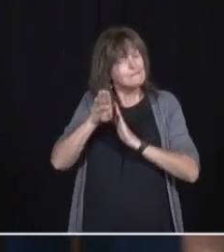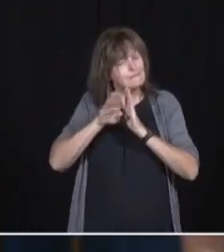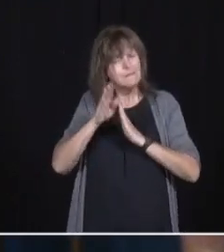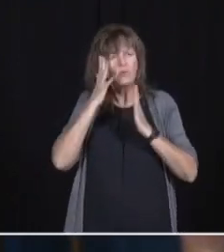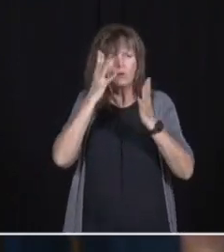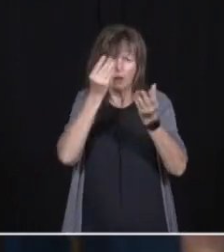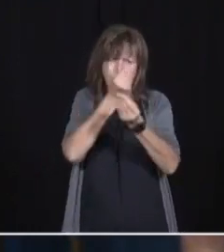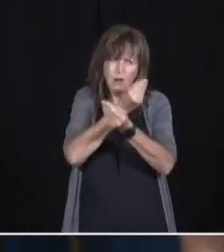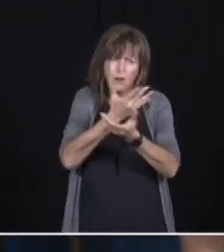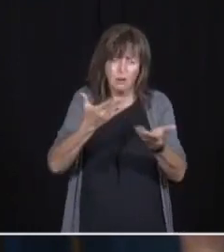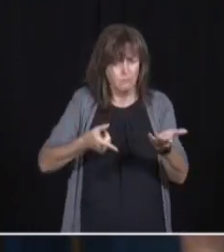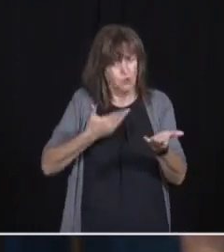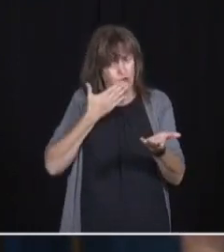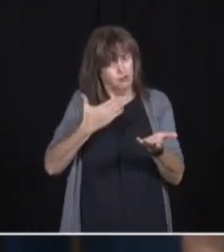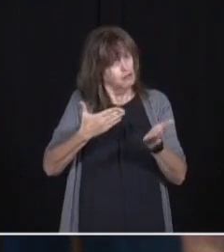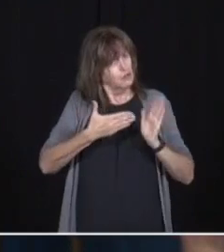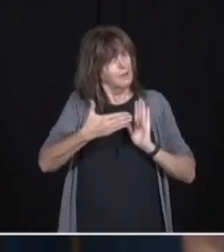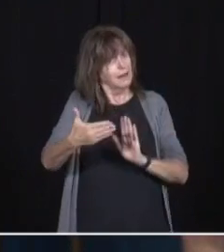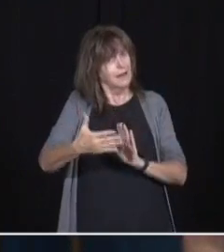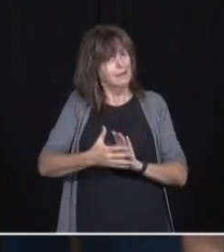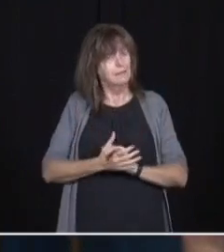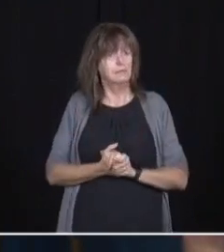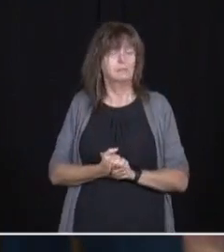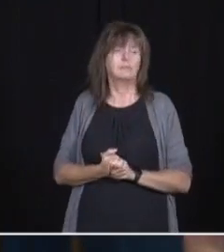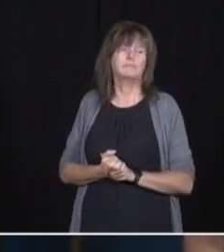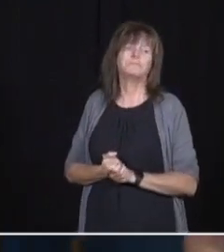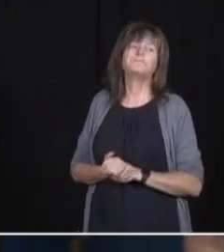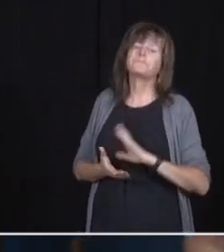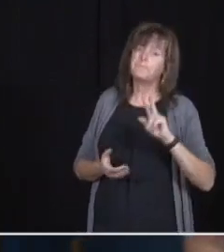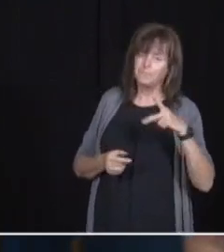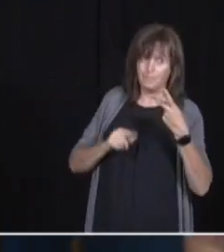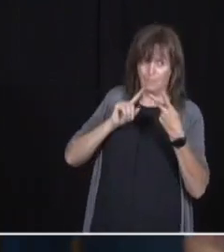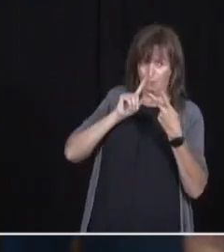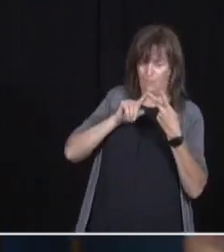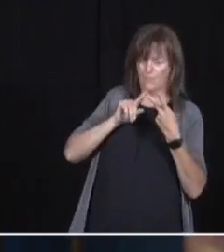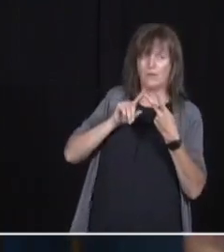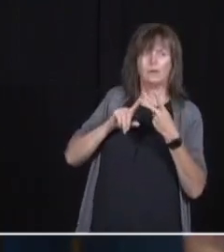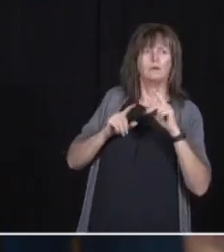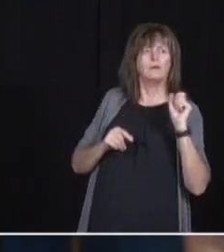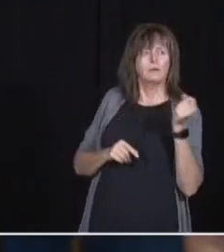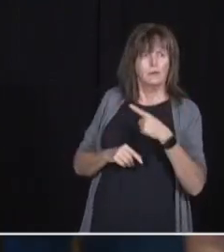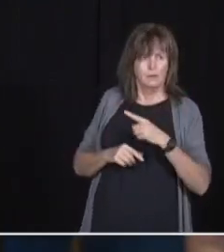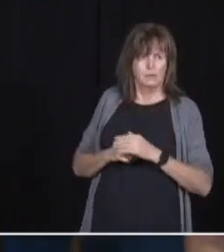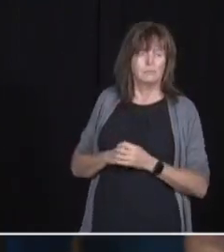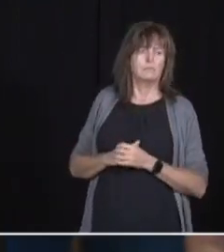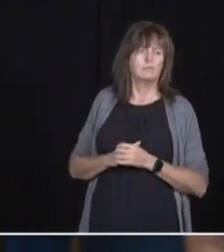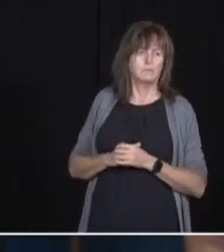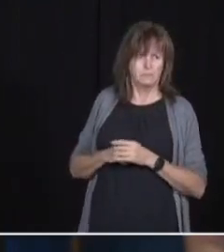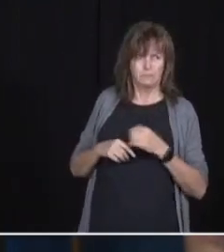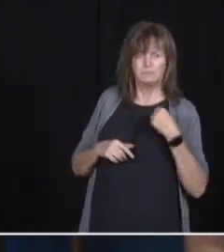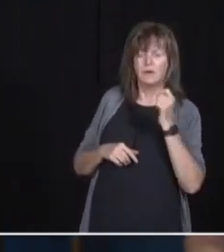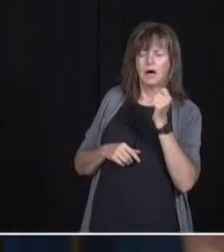It is a plan that has been worked on for months. And we are going to roll it out and I think it is